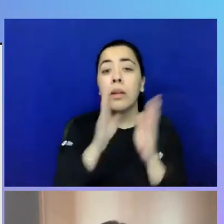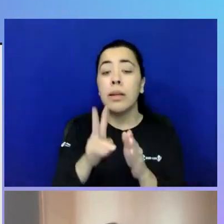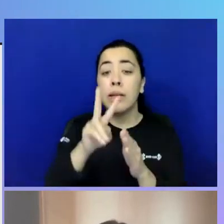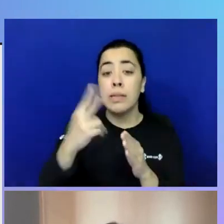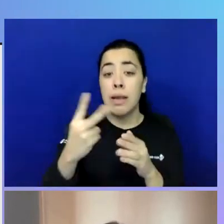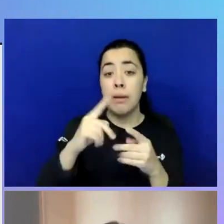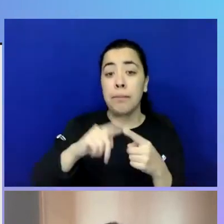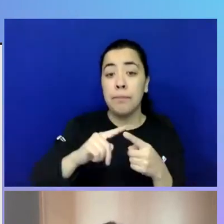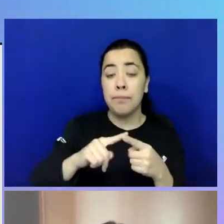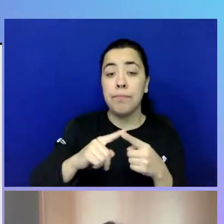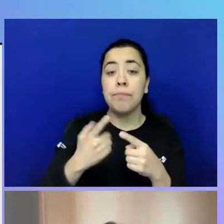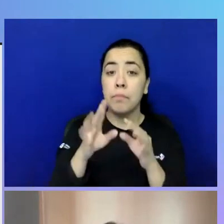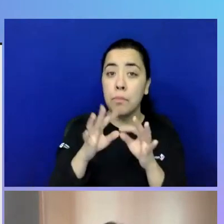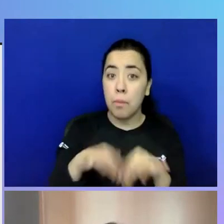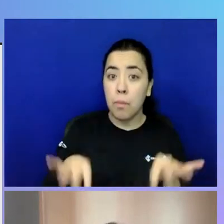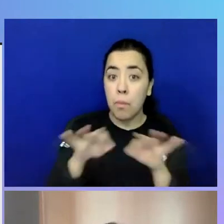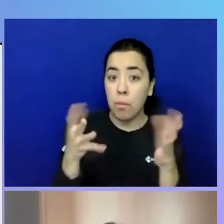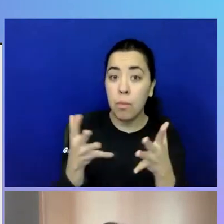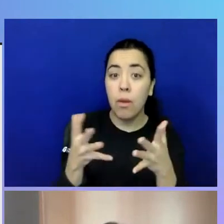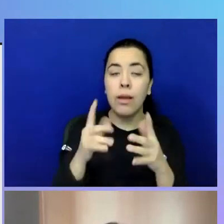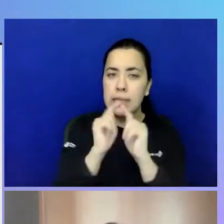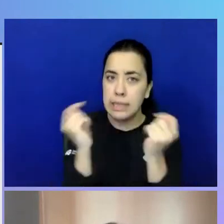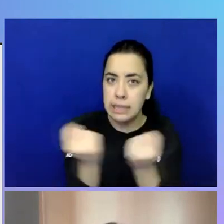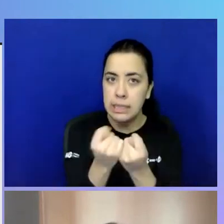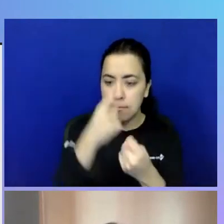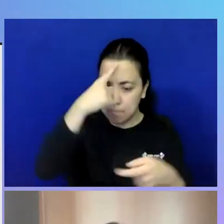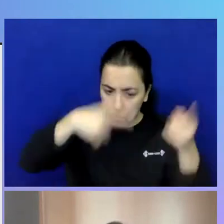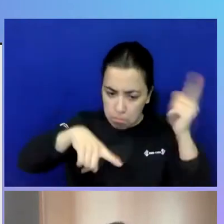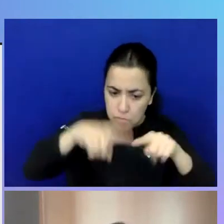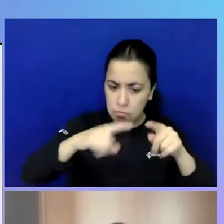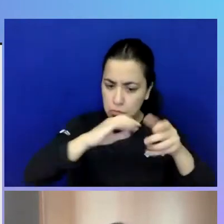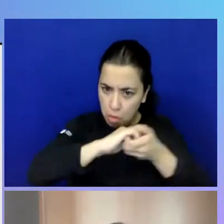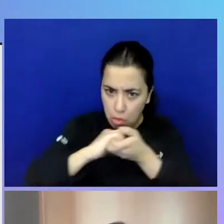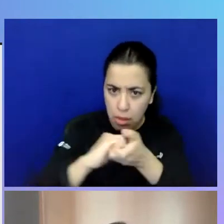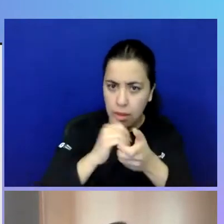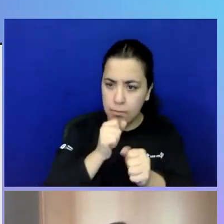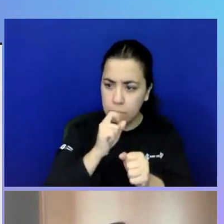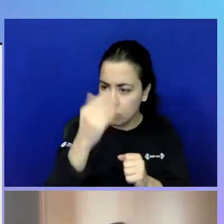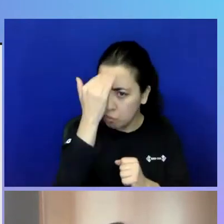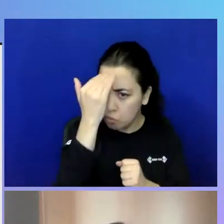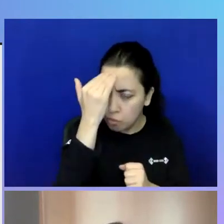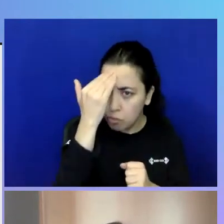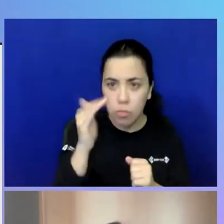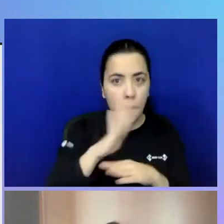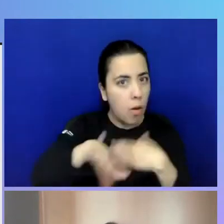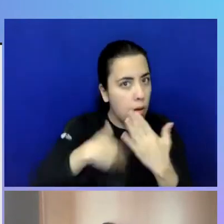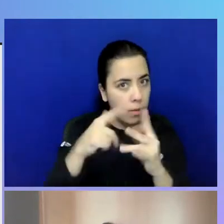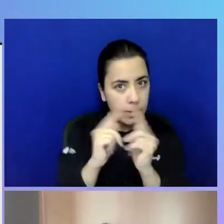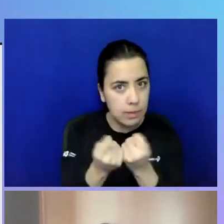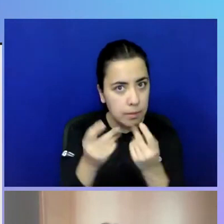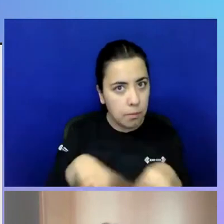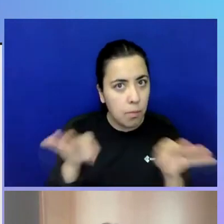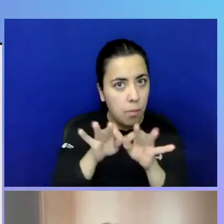going to be talking about what we've done to ensure collaboration within our teams, because every role plays a